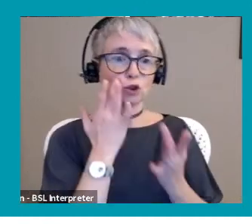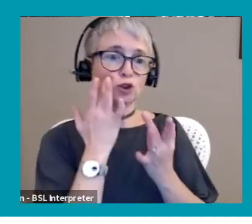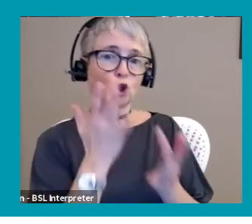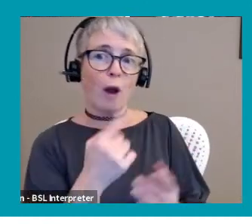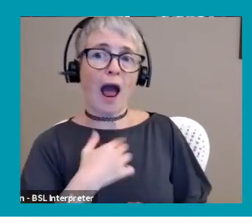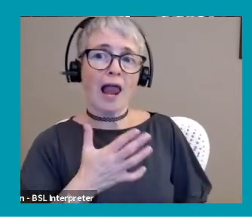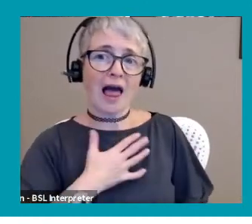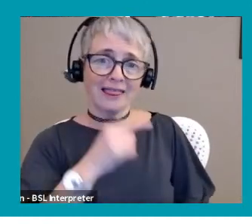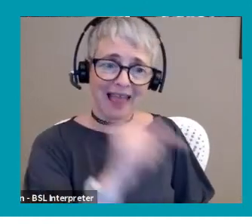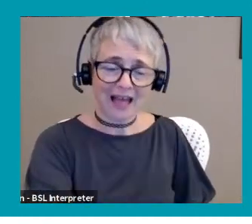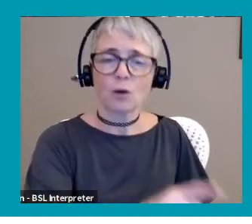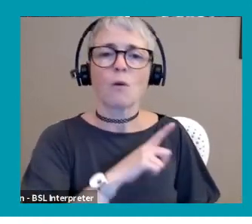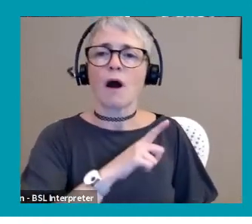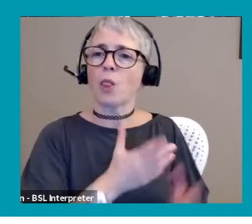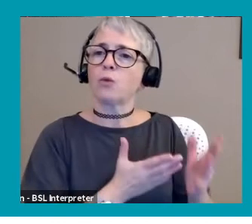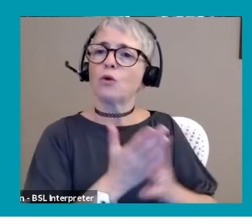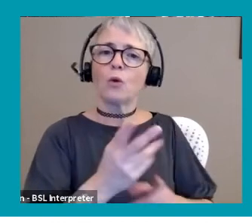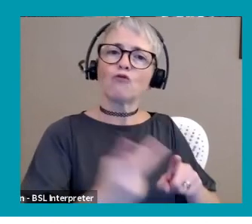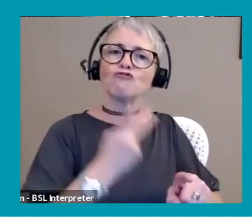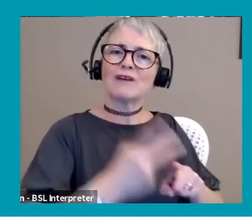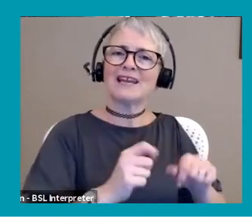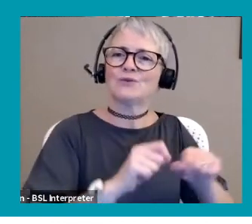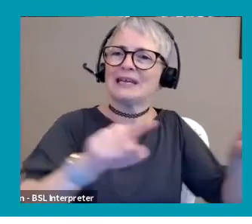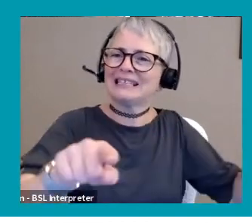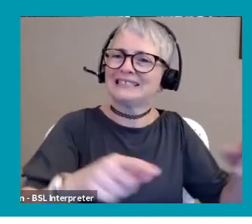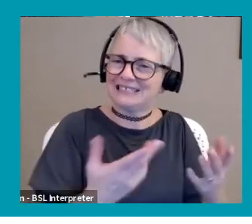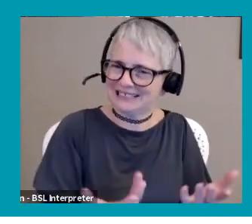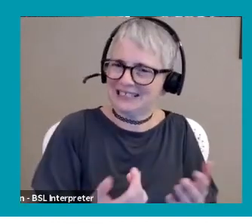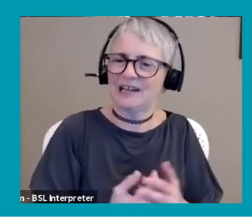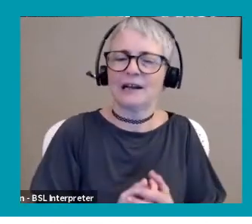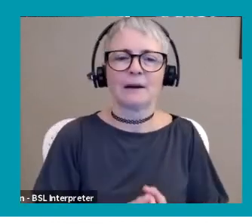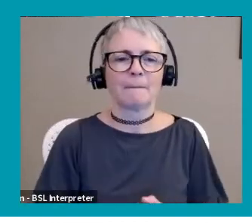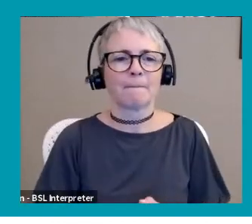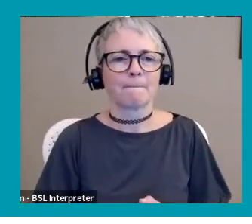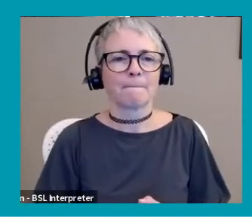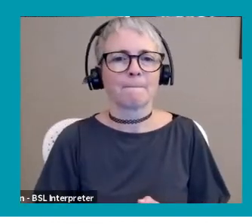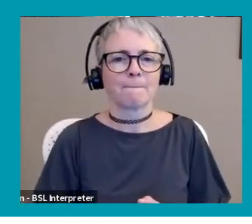Don't forget that little post box of 280 magical characters.